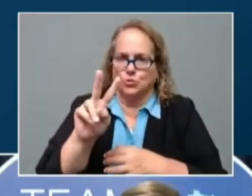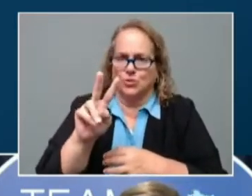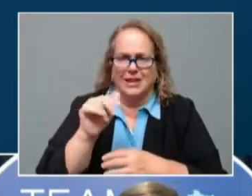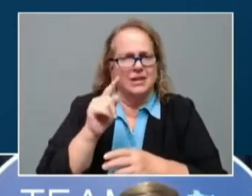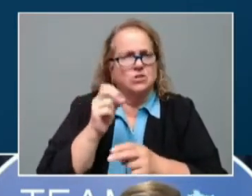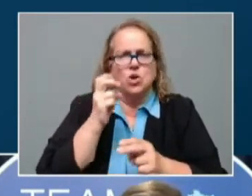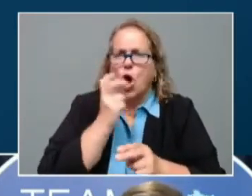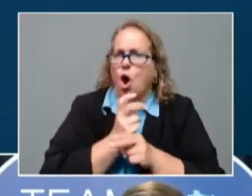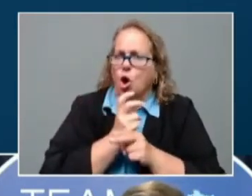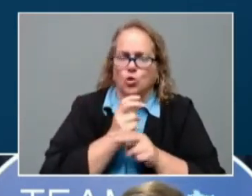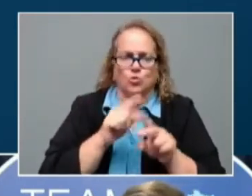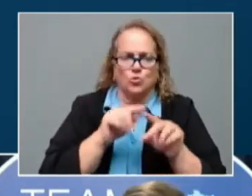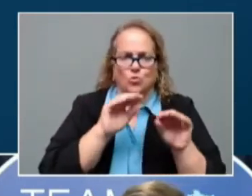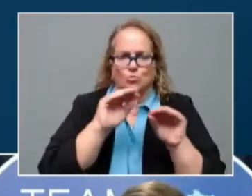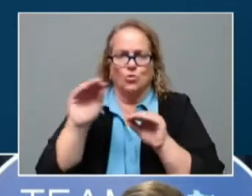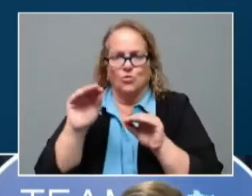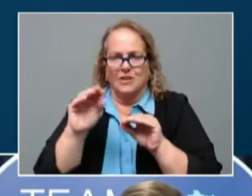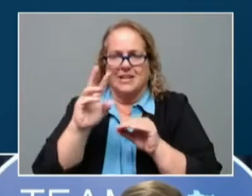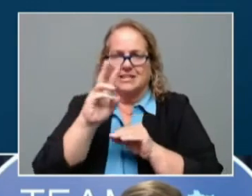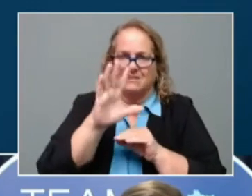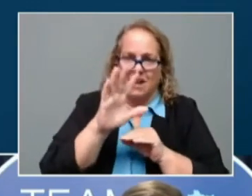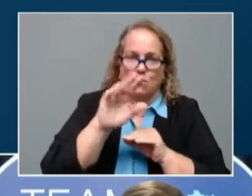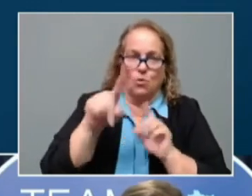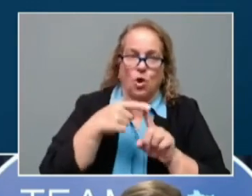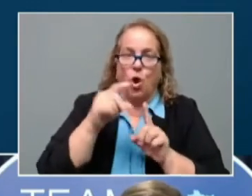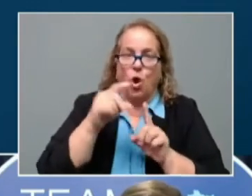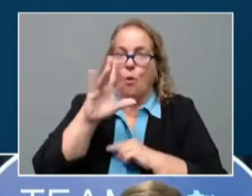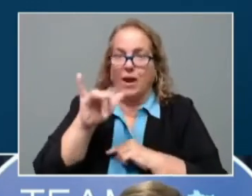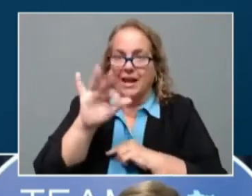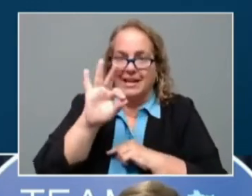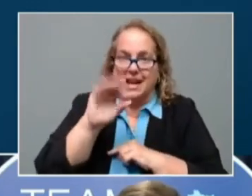When there was only 9% of, of that age group left that hadn't been vaccinated.